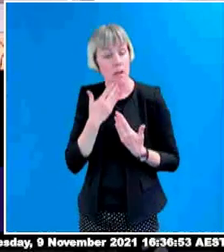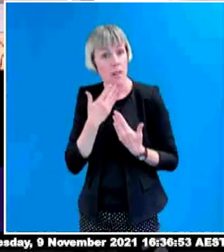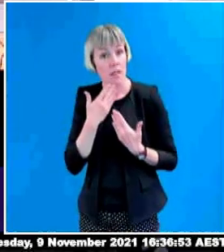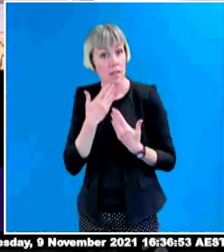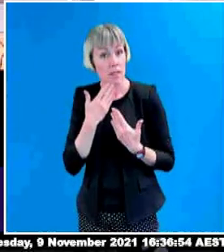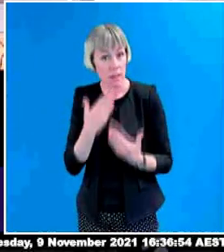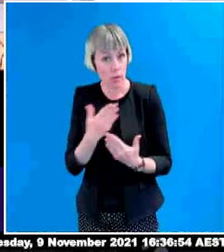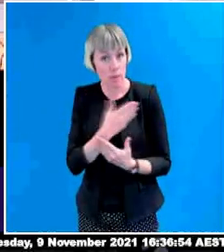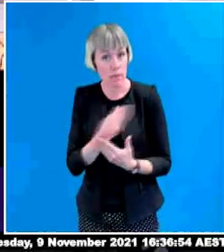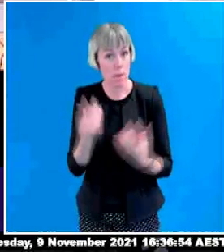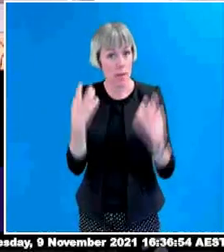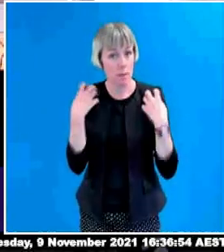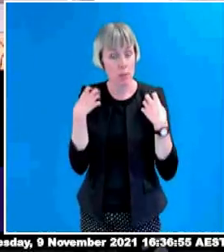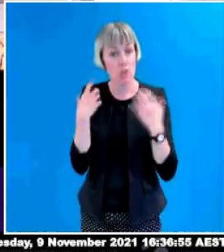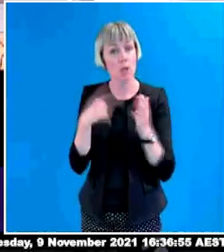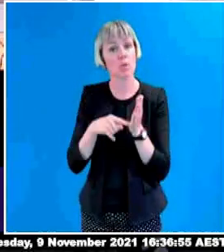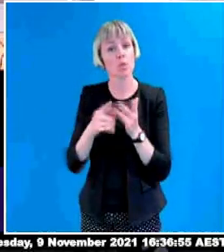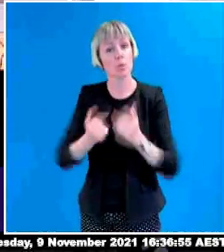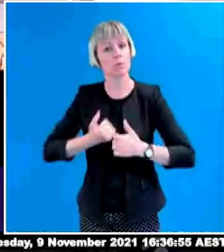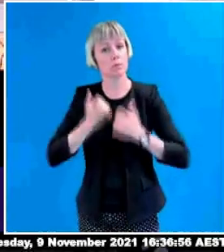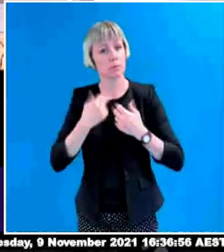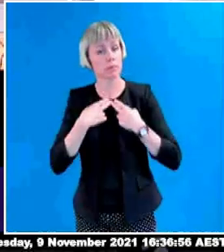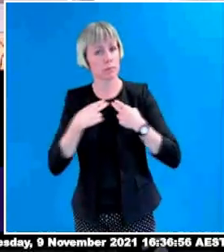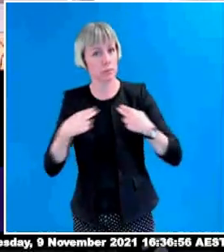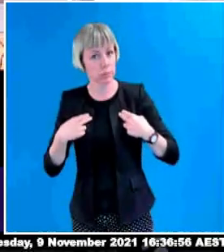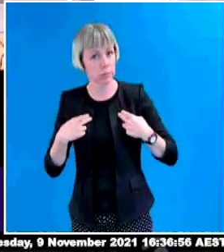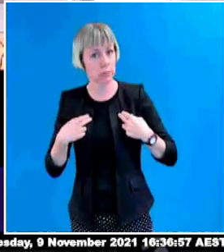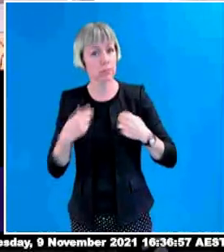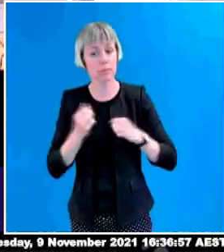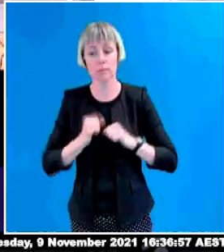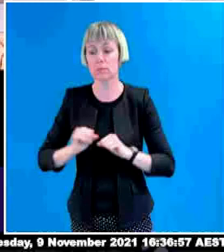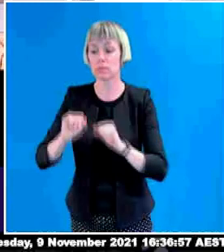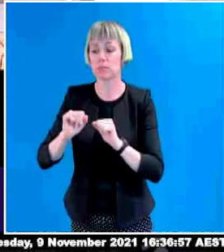behalf of the Commissioners to Counsel Assisting, the Office of Solicitor